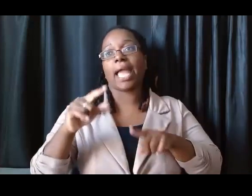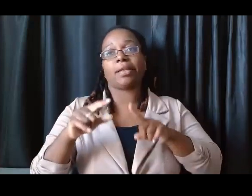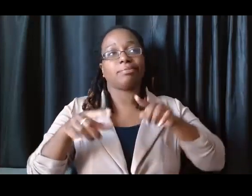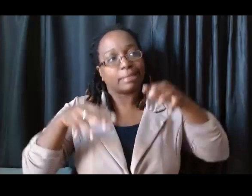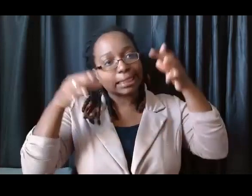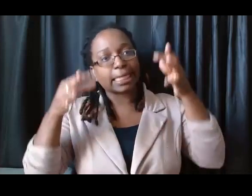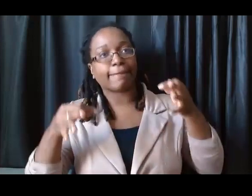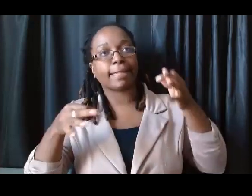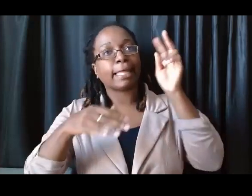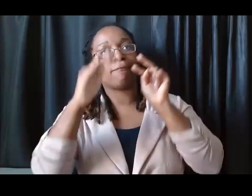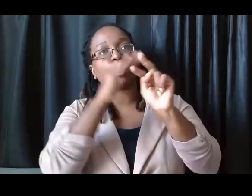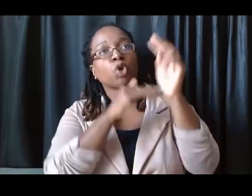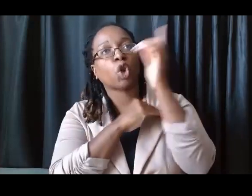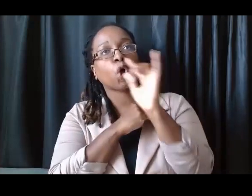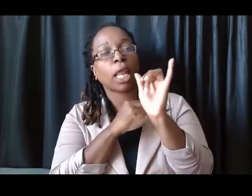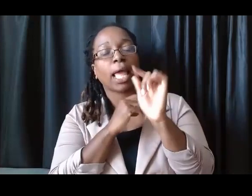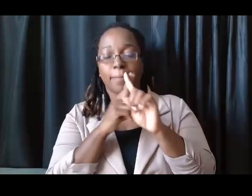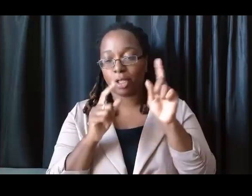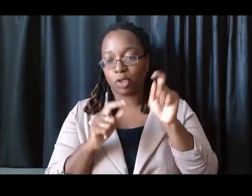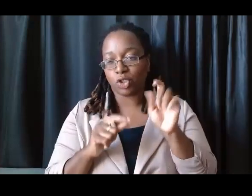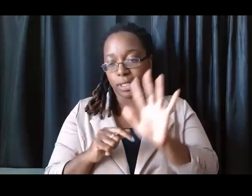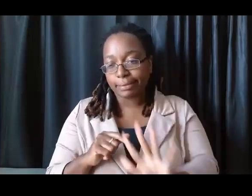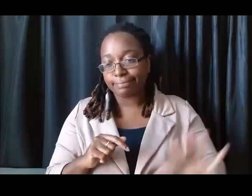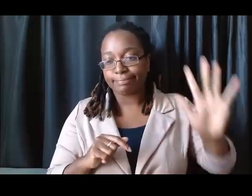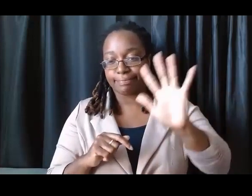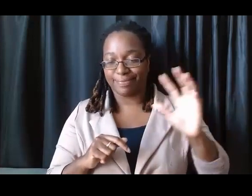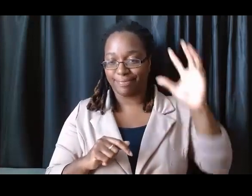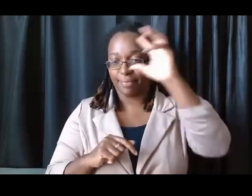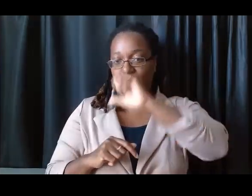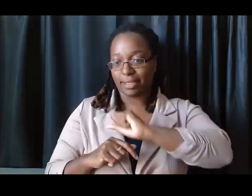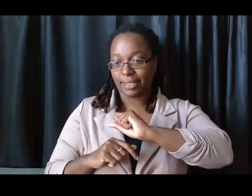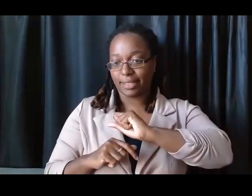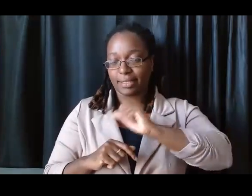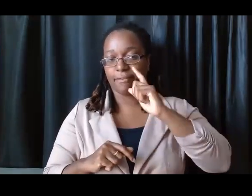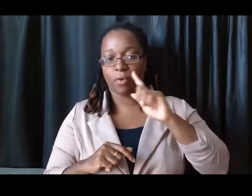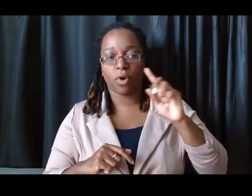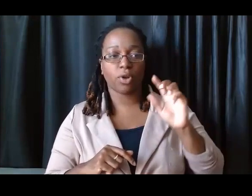but you at least want to be making an educated guess around your projected NESE rather than